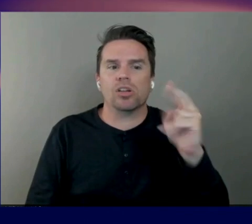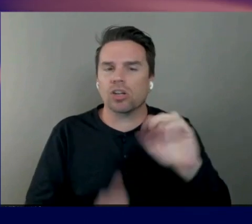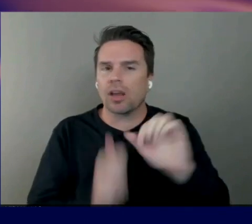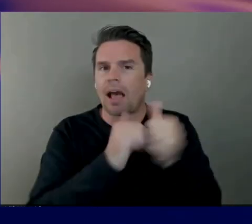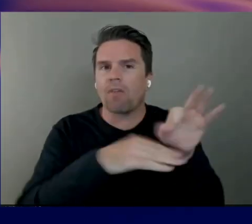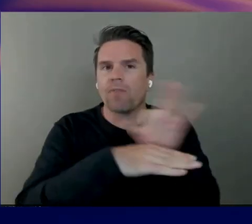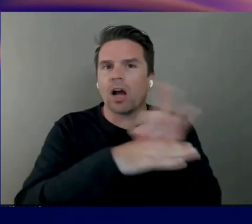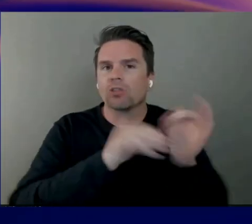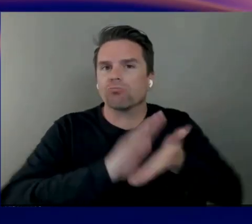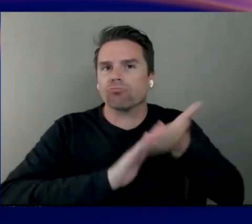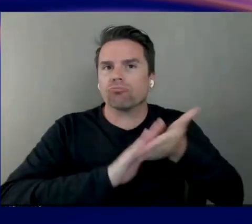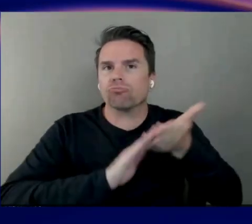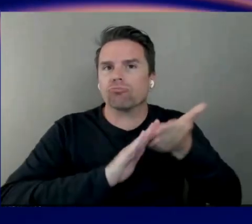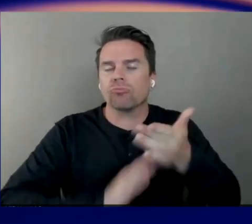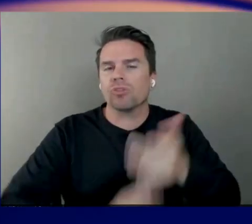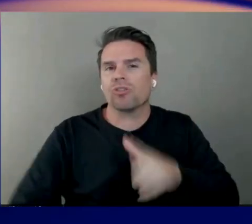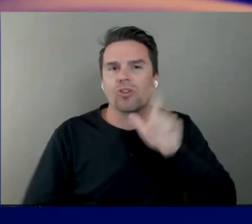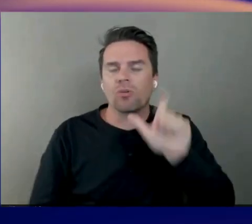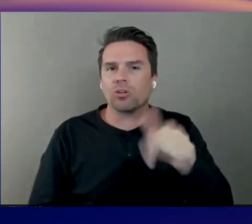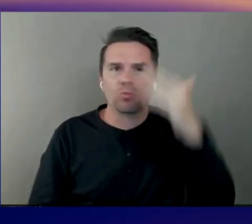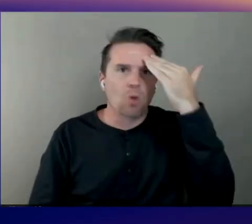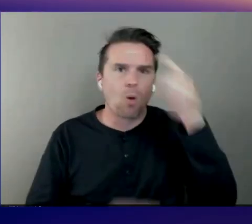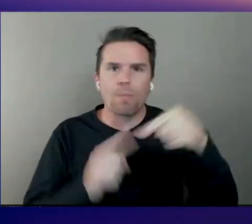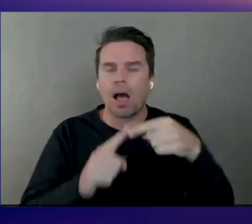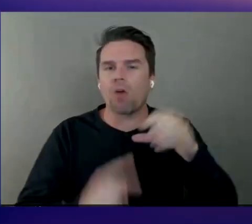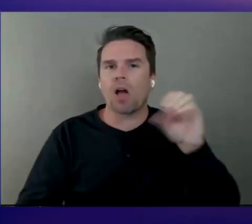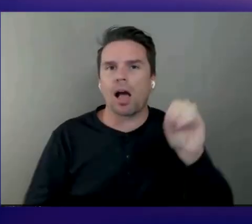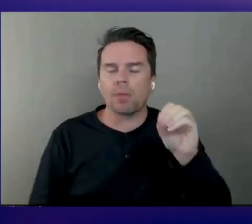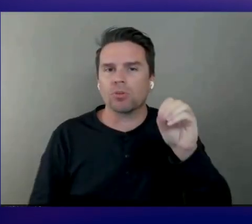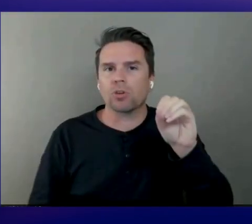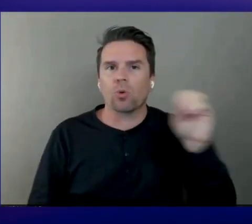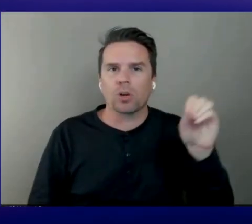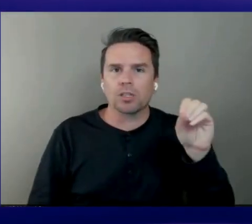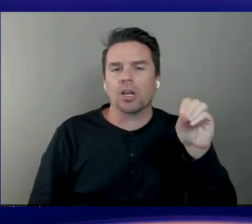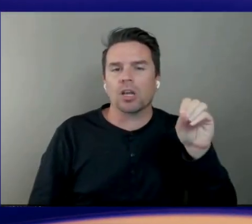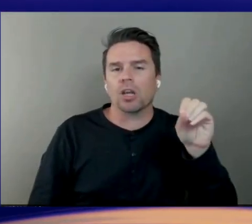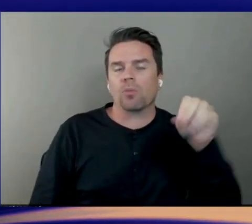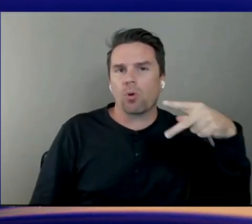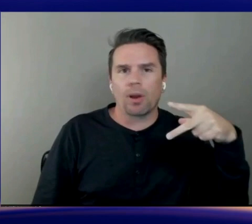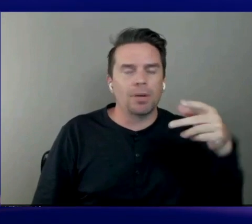object-oriented programming and you can get started with this, right? So, yeah, that's quite amazing.